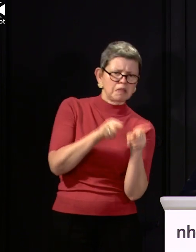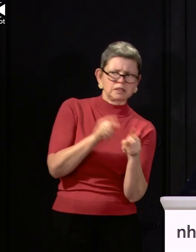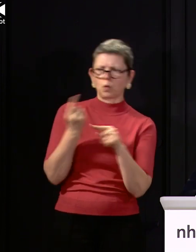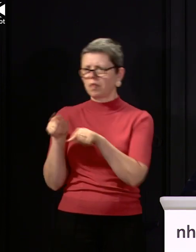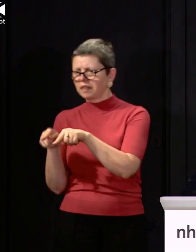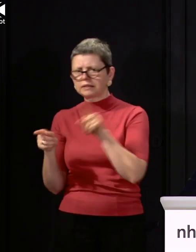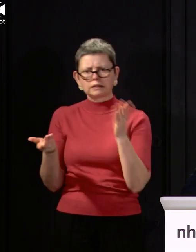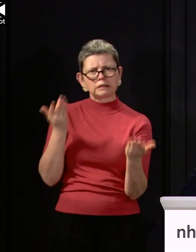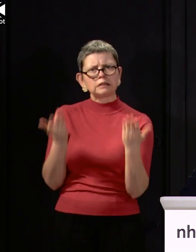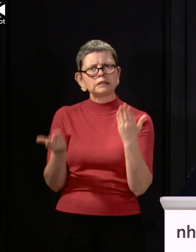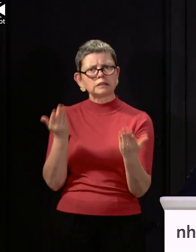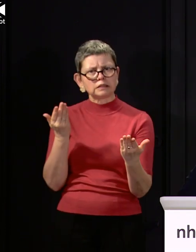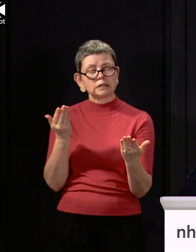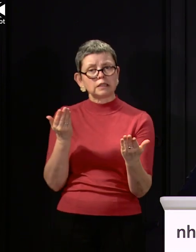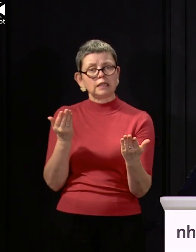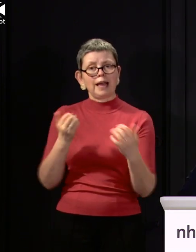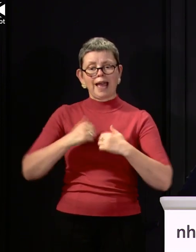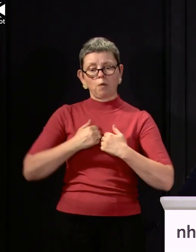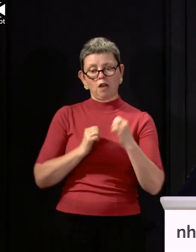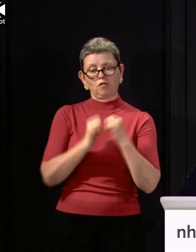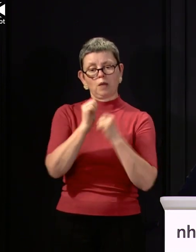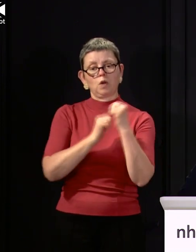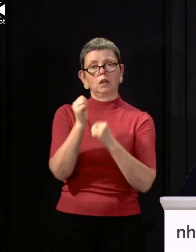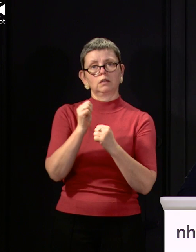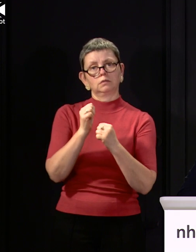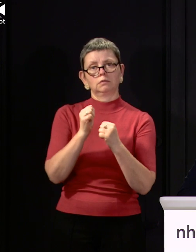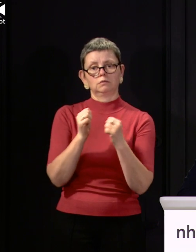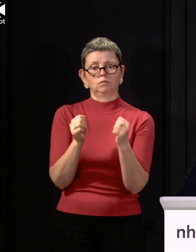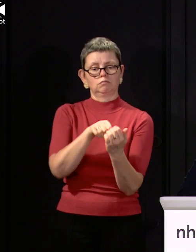we have to... the framework document we published a couple of weeks ago that set out the principles